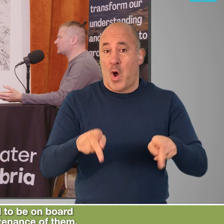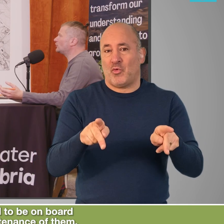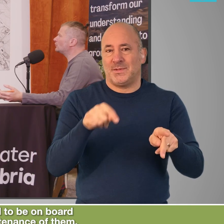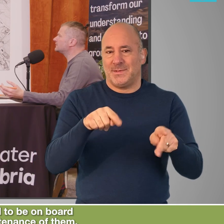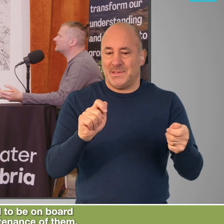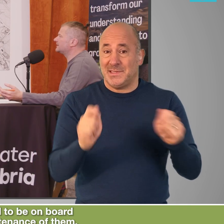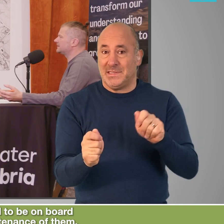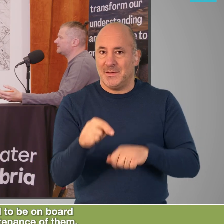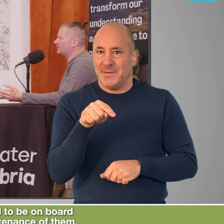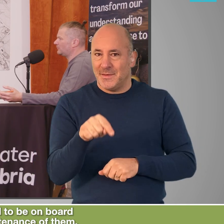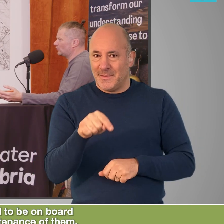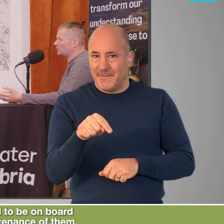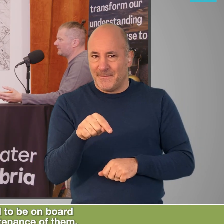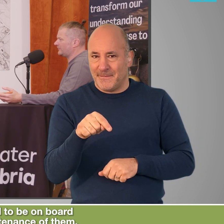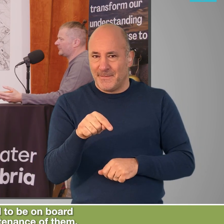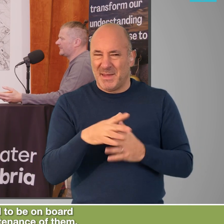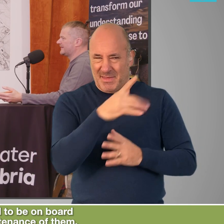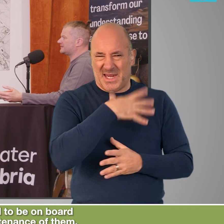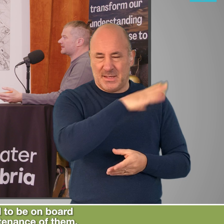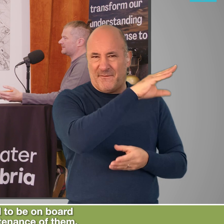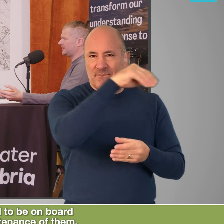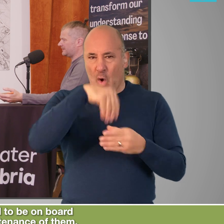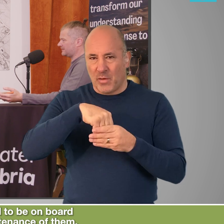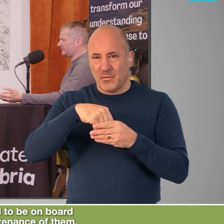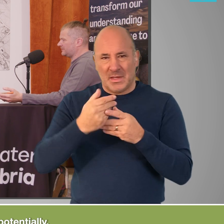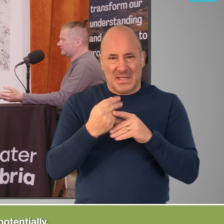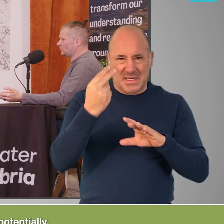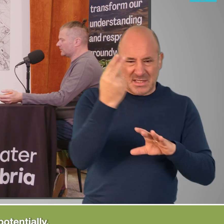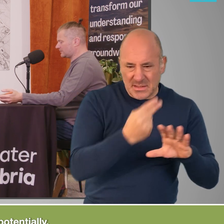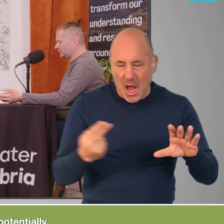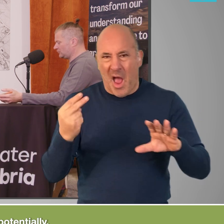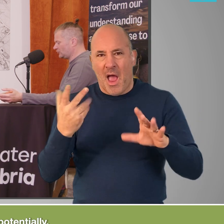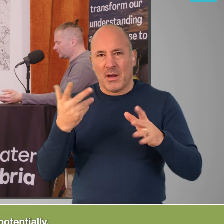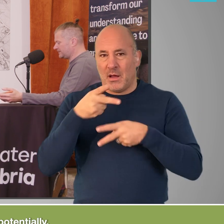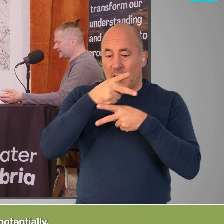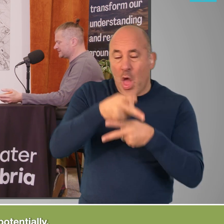So not only do they need to be on board with the design and maintenance of them, but also you could potentially,